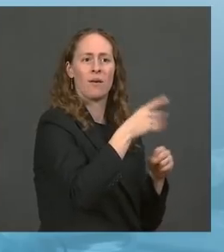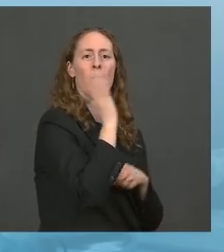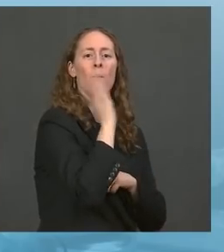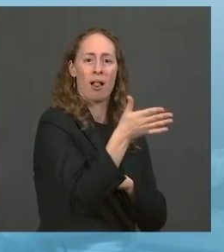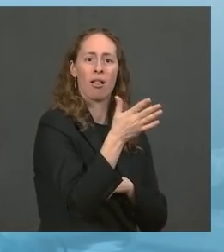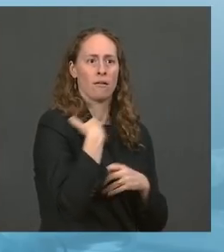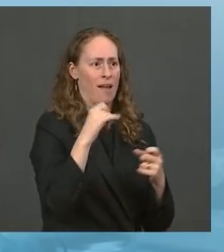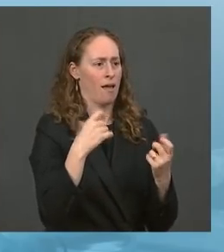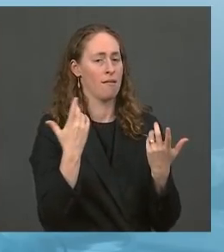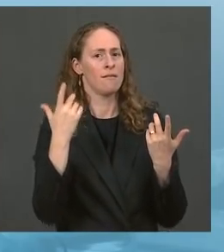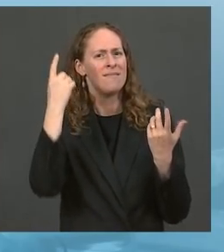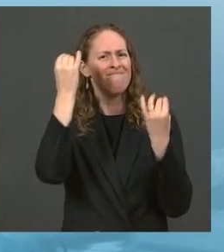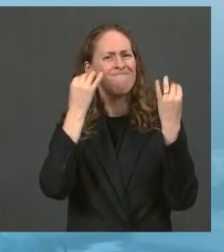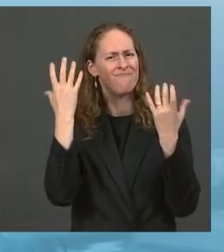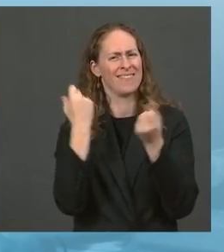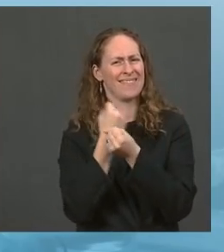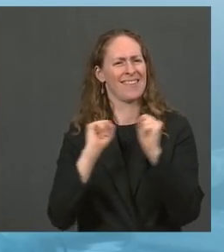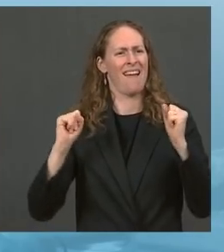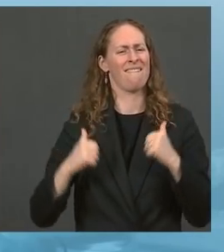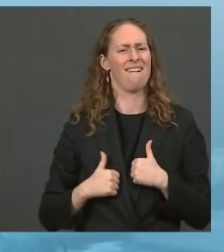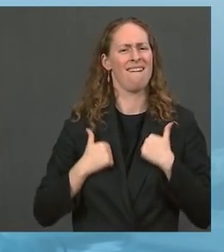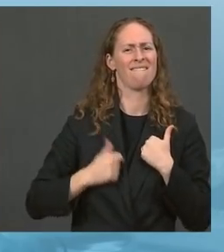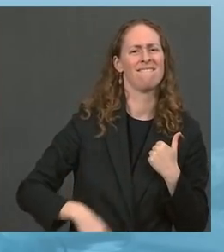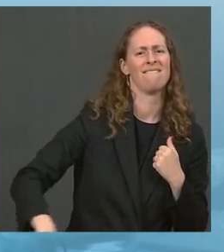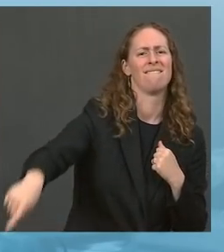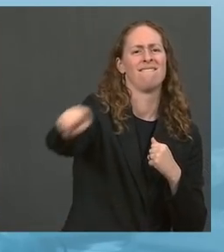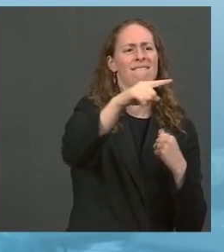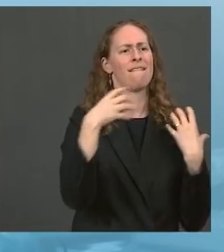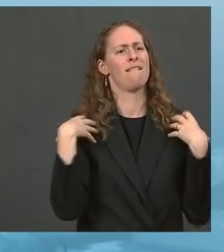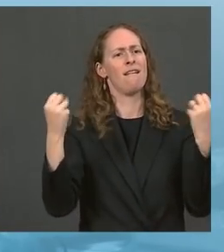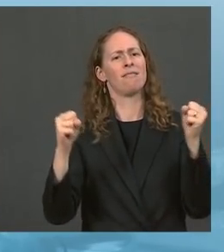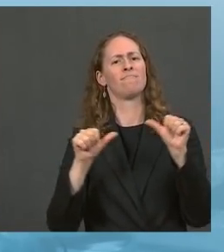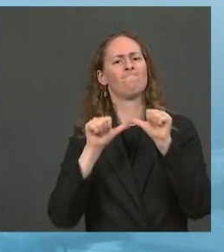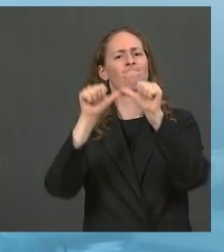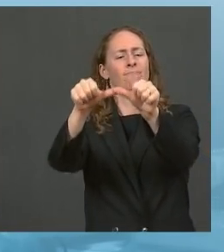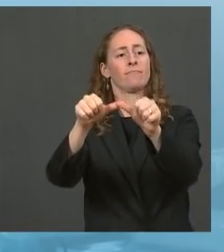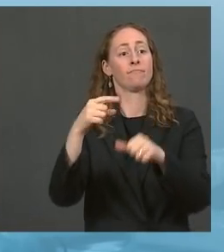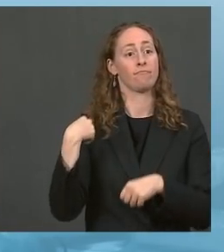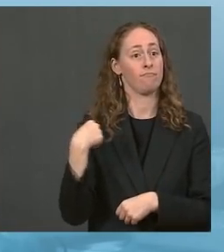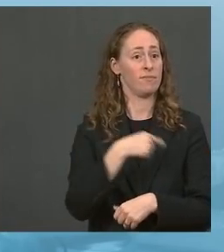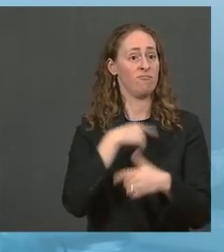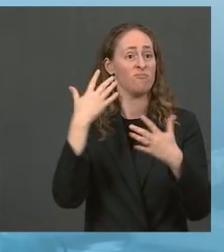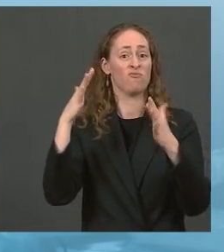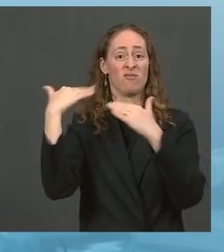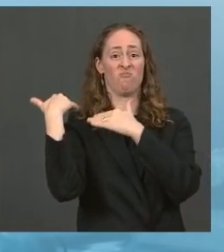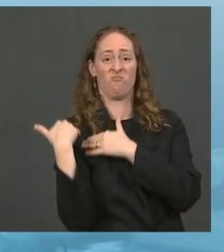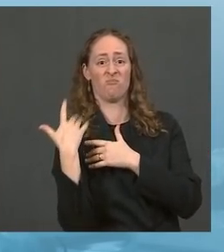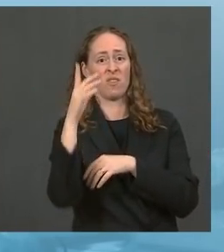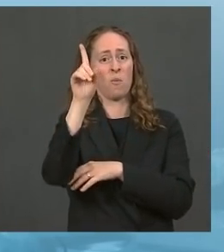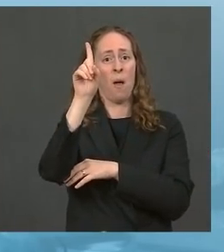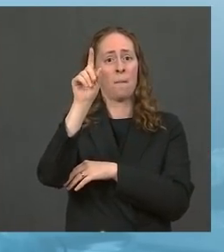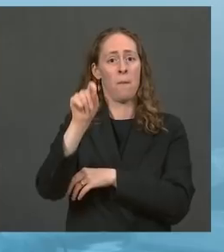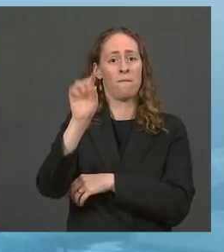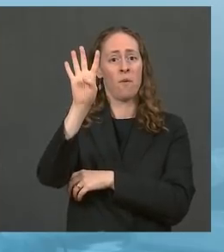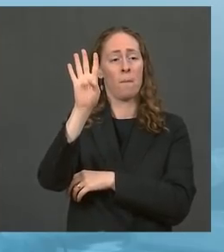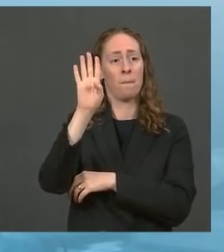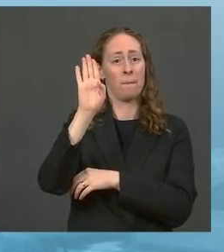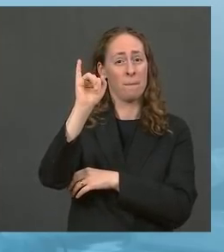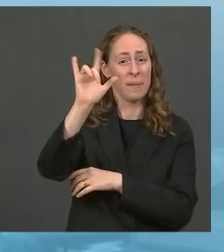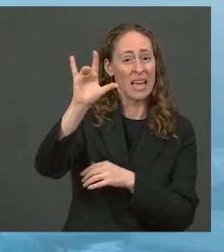That's why the United States are providing nearly $1.4 billion to reduce COVID-19 deaths